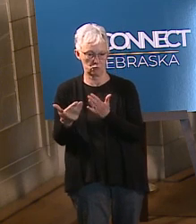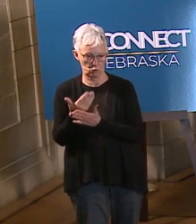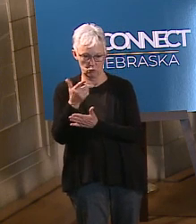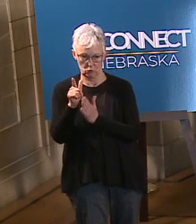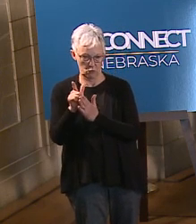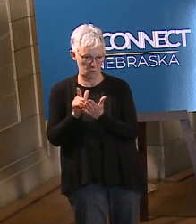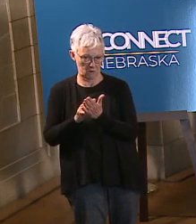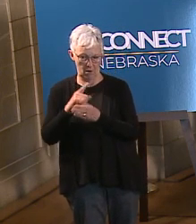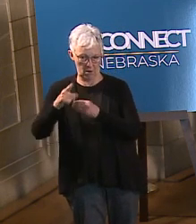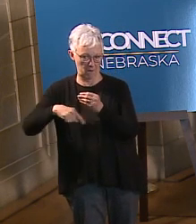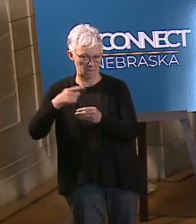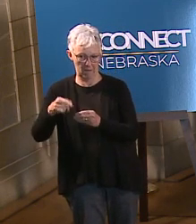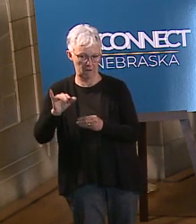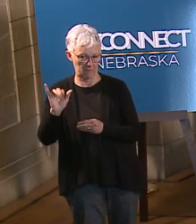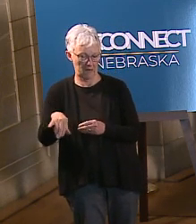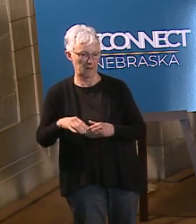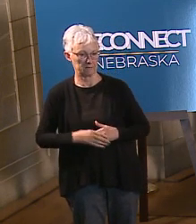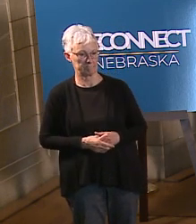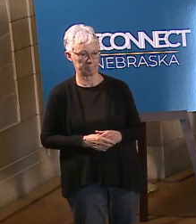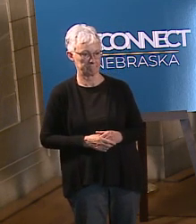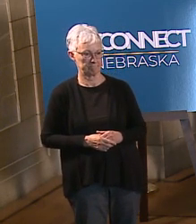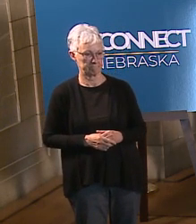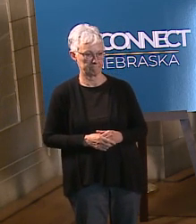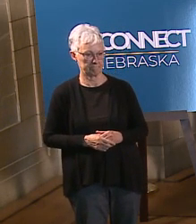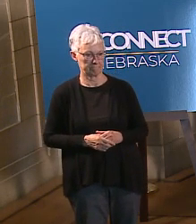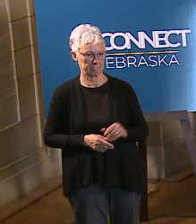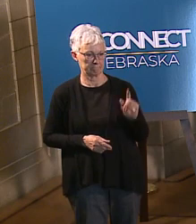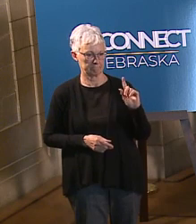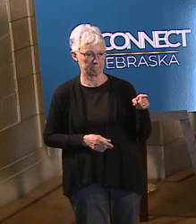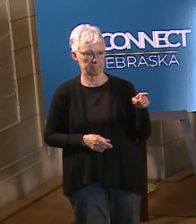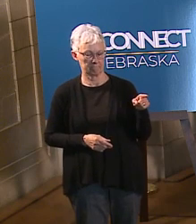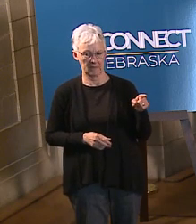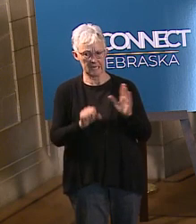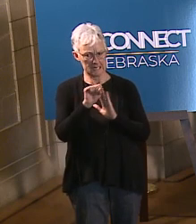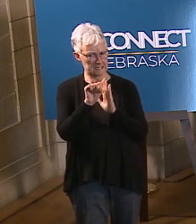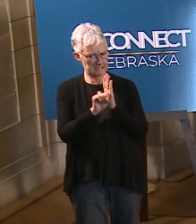THE CONVERSATION THAT NEEDS TO HAPPEN THAT DID NOT HAPPEN